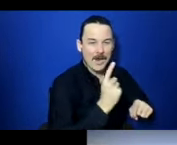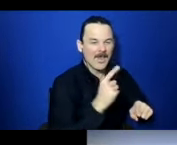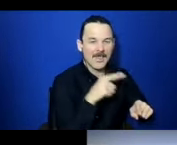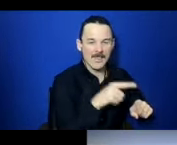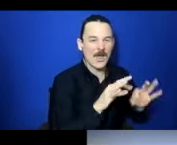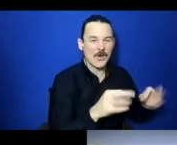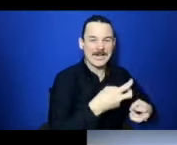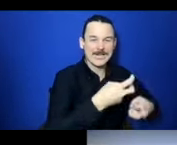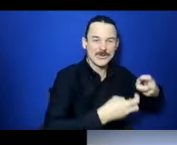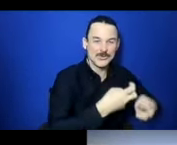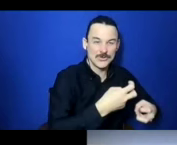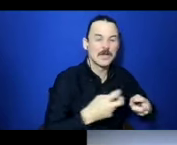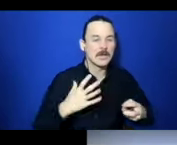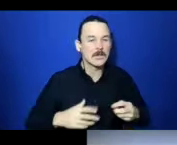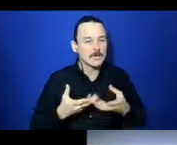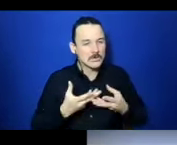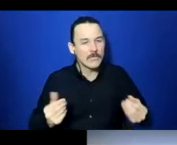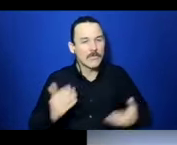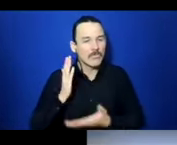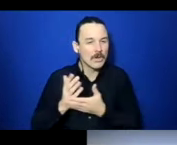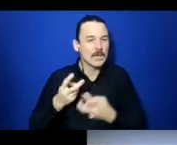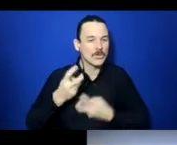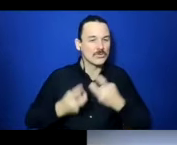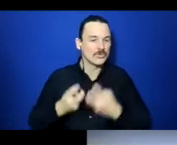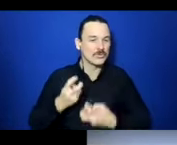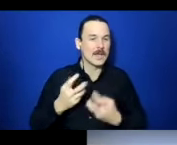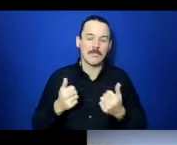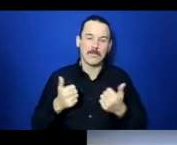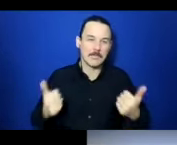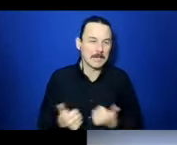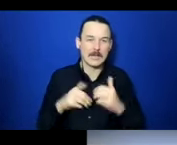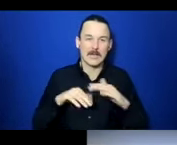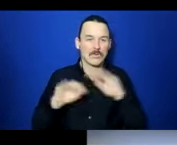[Pete] That's great thanks, and actually we just had a quick one come through as well.